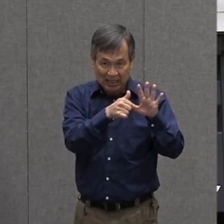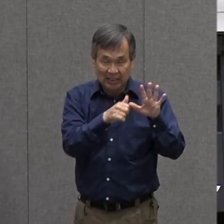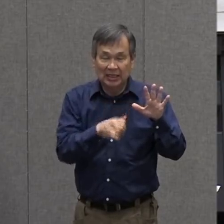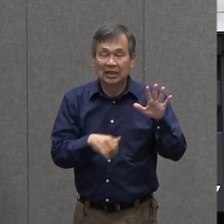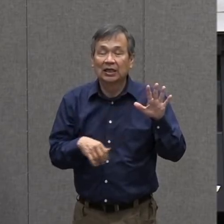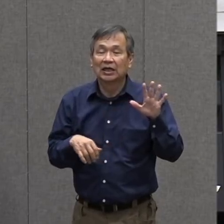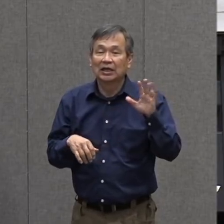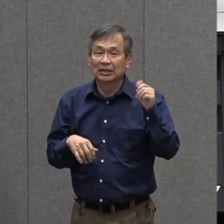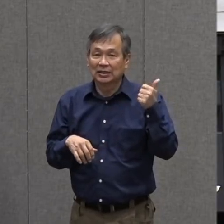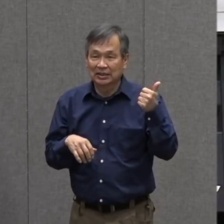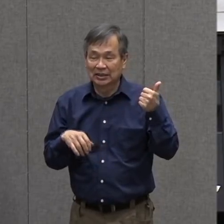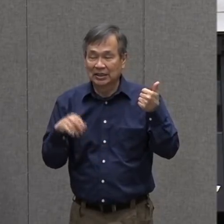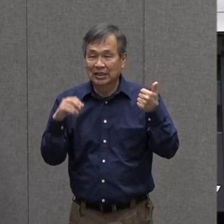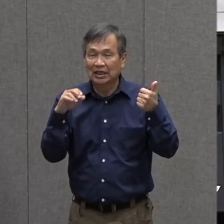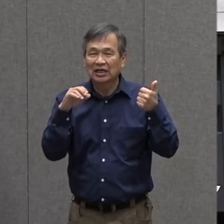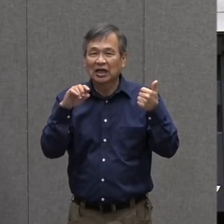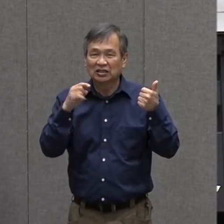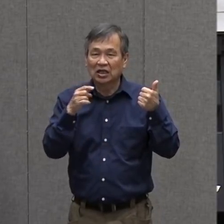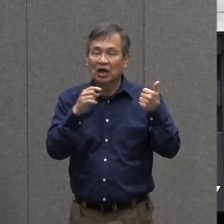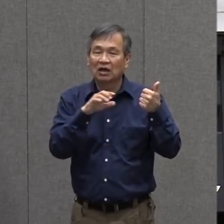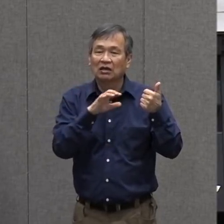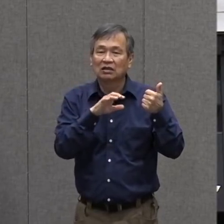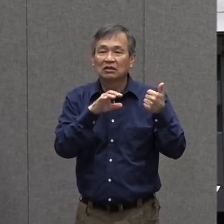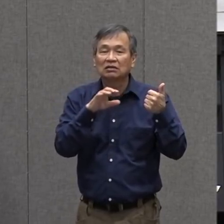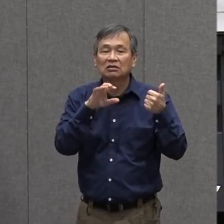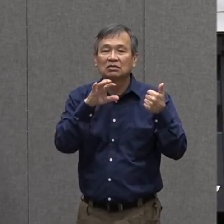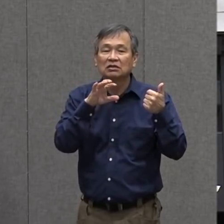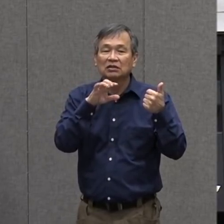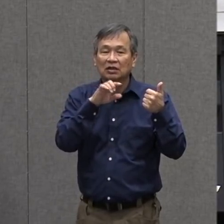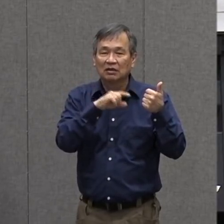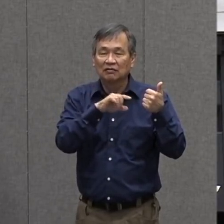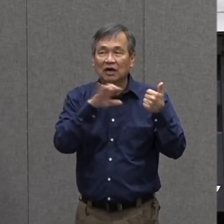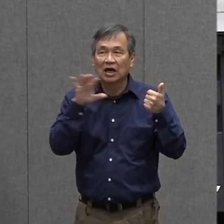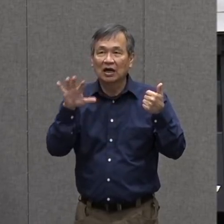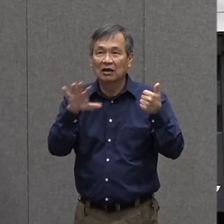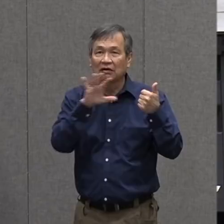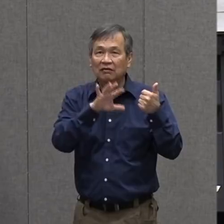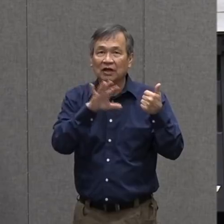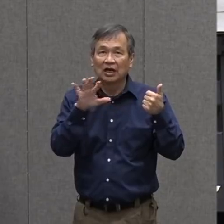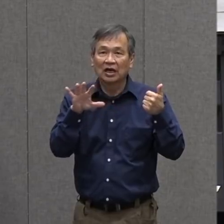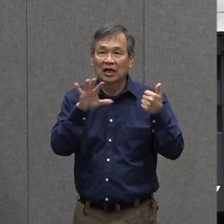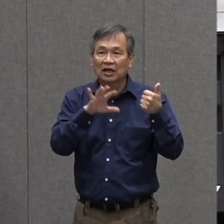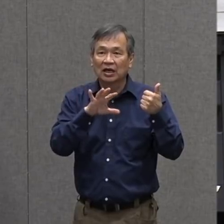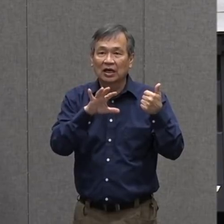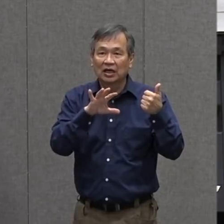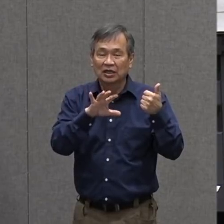I'm gonna start skip counting from there. So I had five, four, I went to five, now I add six.